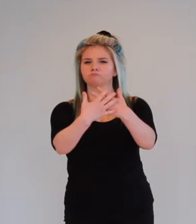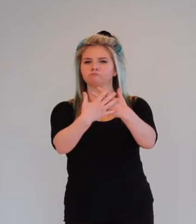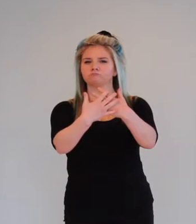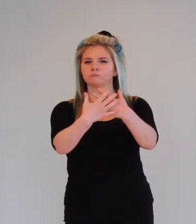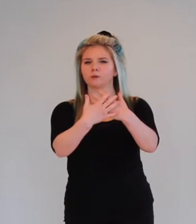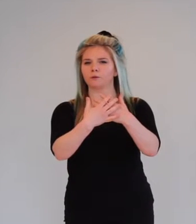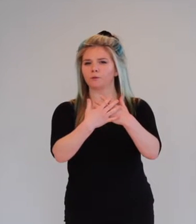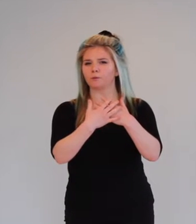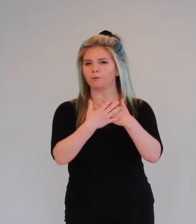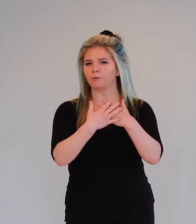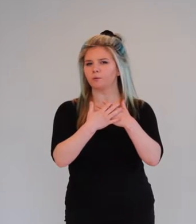and releasing there.